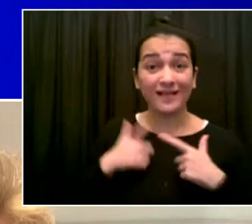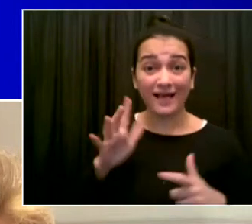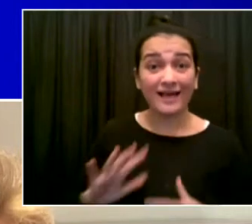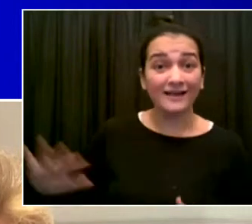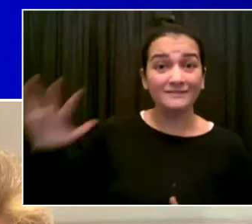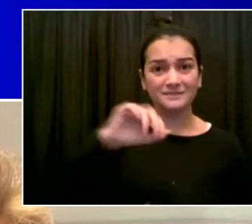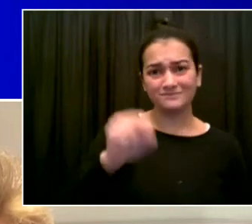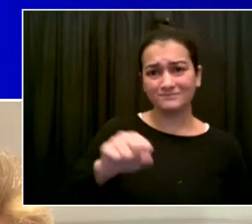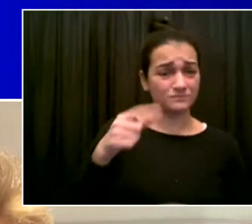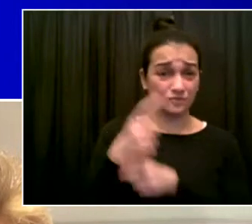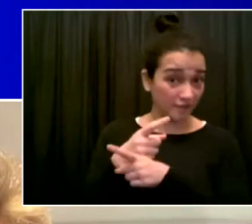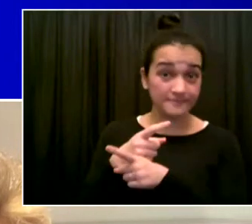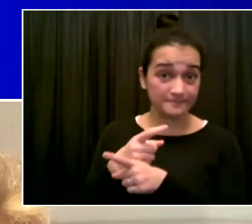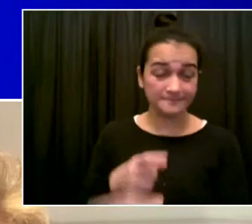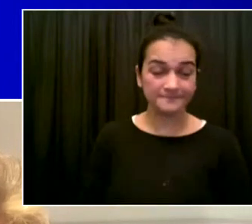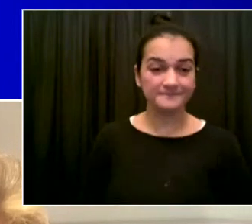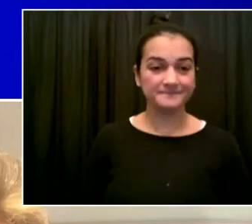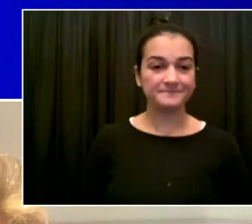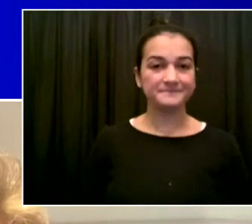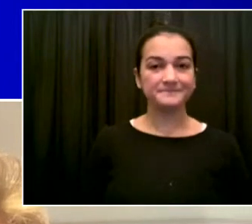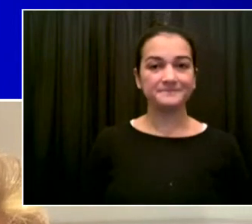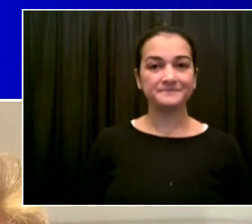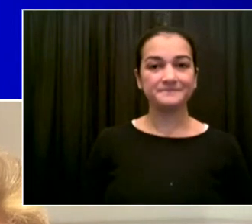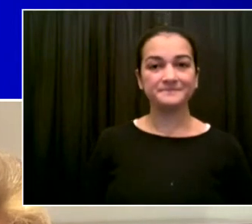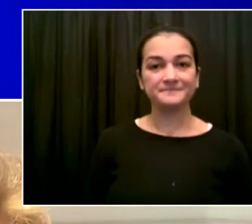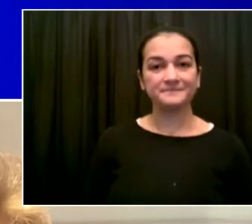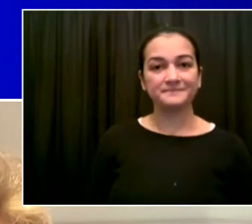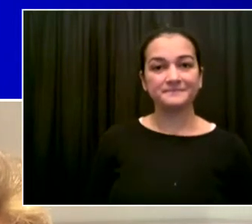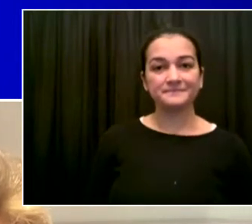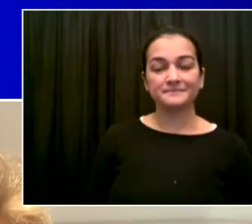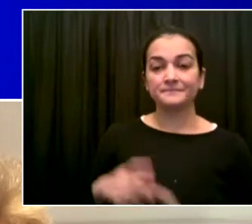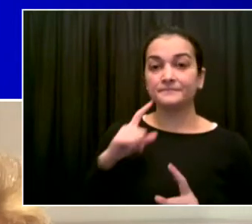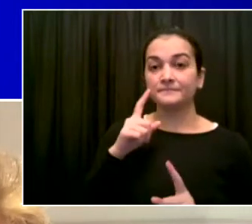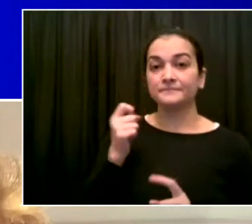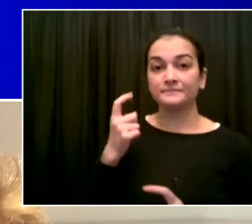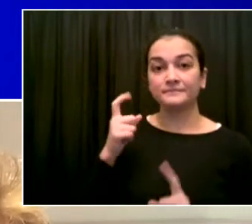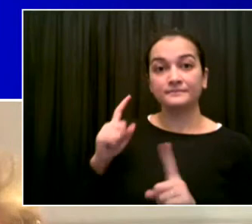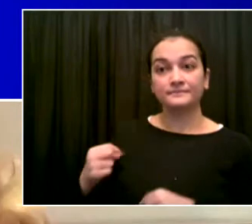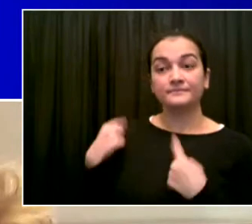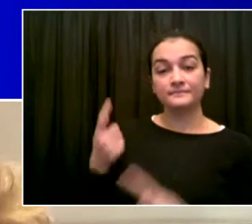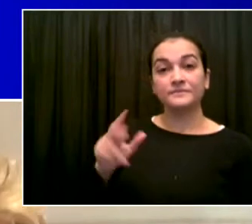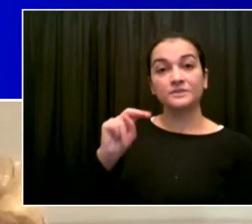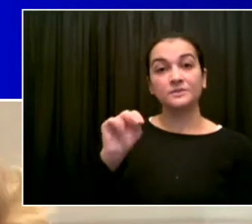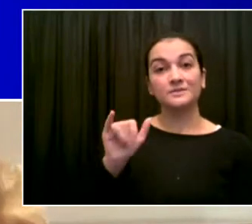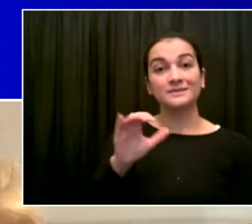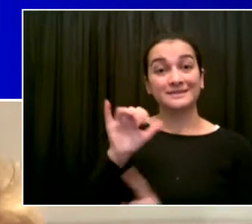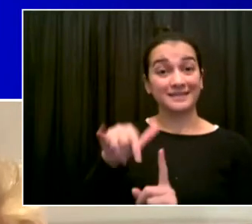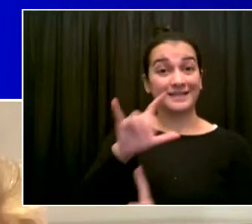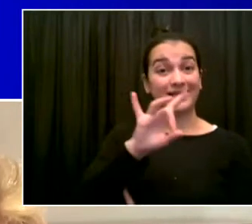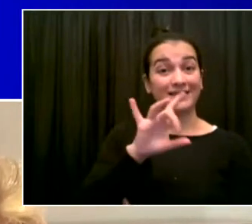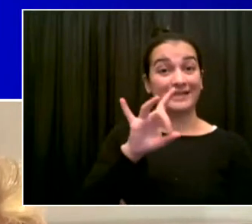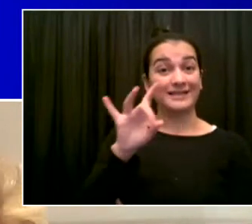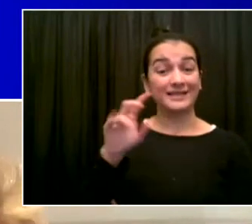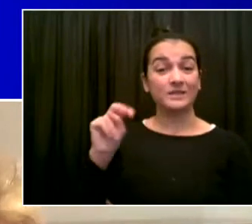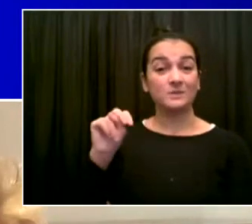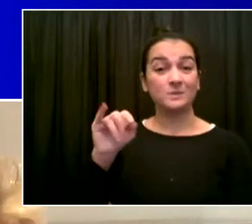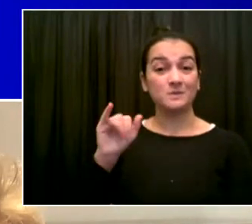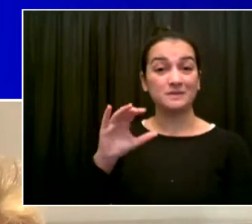HUGE DIFEFRENCE NDA SAVE LIVES AND WE HERE NEW YORK CITY WANT TO HELP IN EVERY